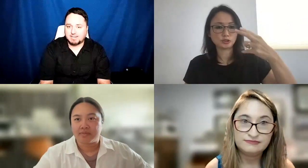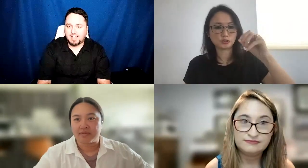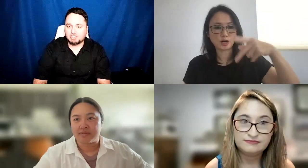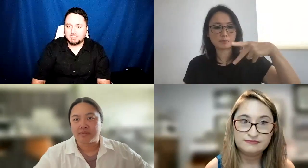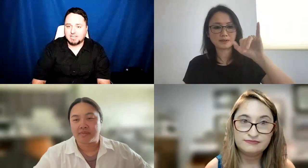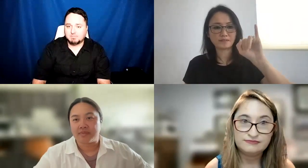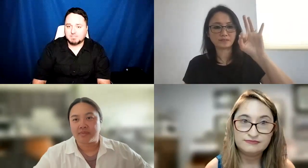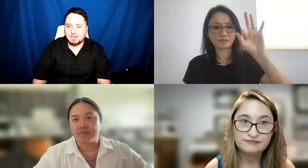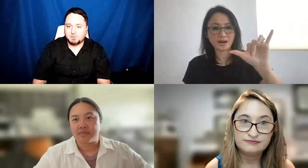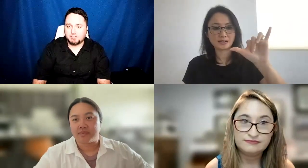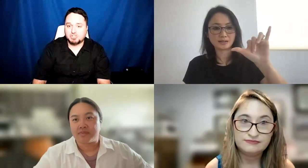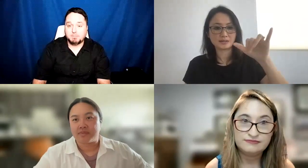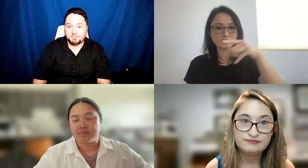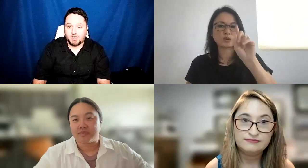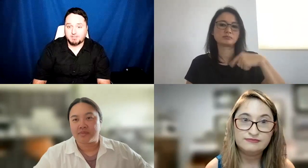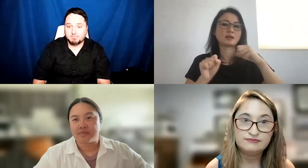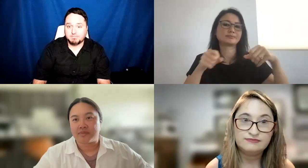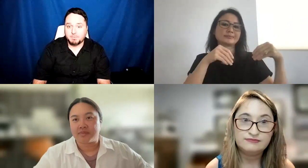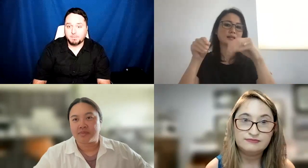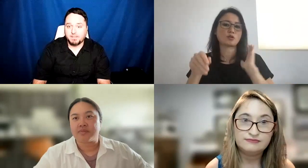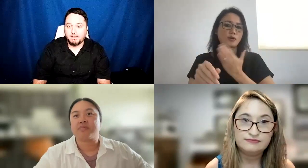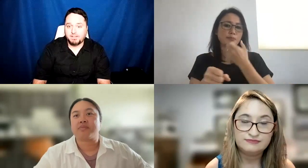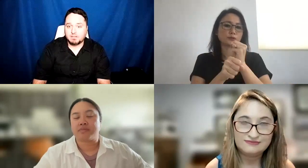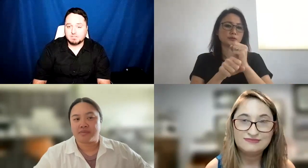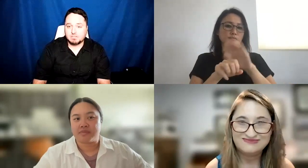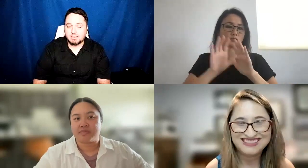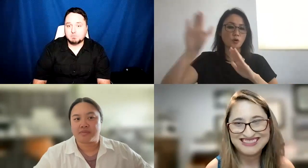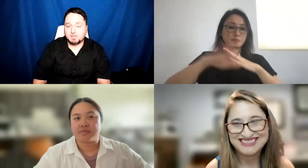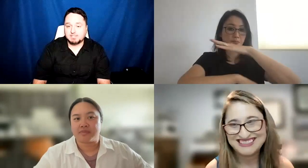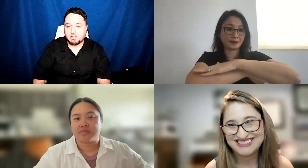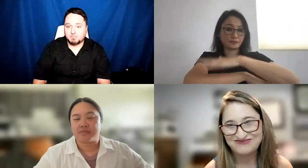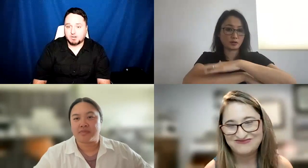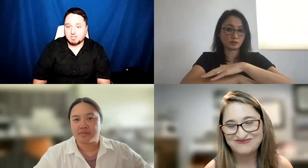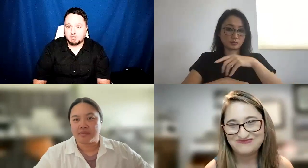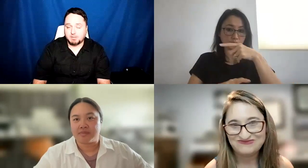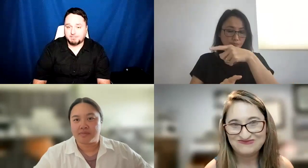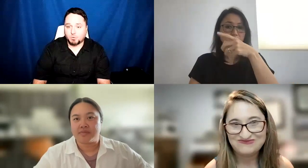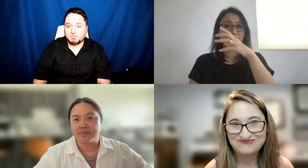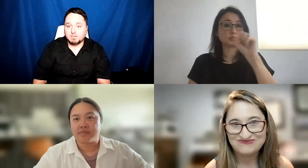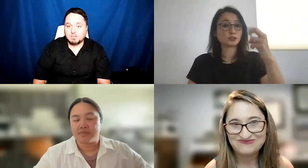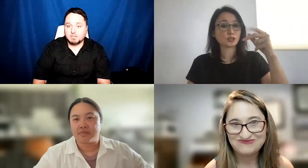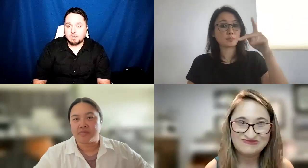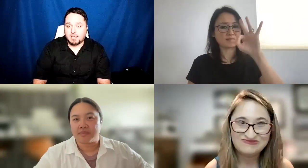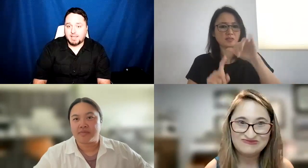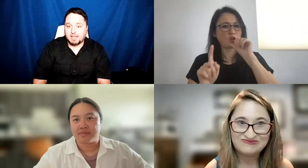we decided to actually sign up with Shopify, so that's where we can sell our product on their platform.